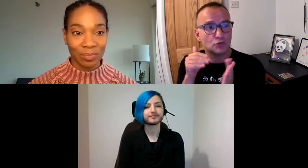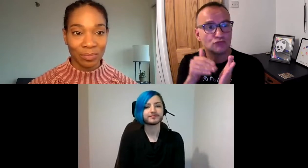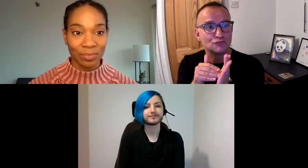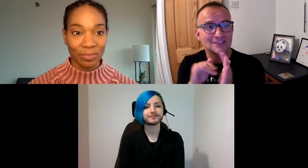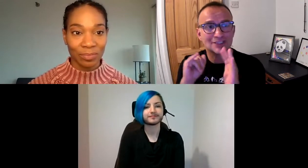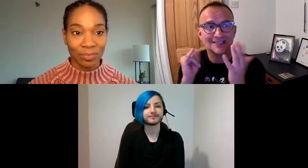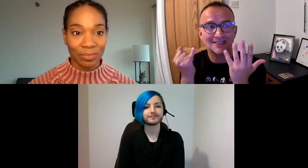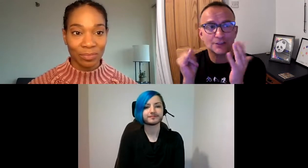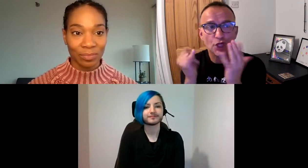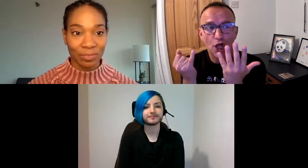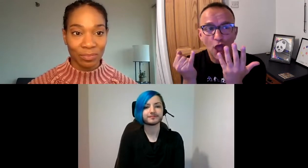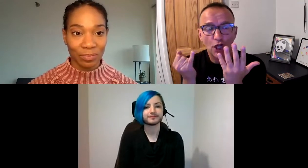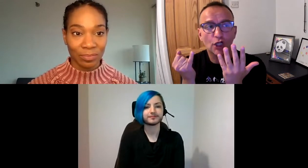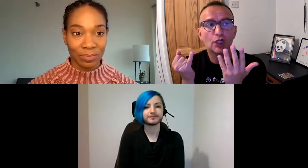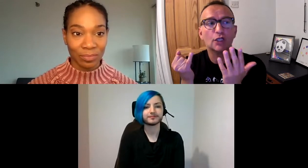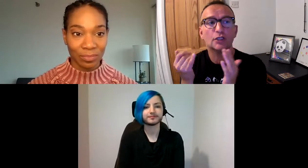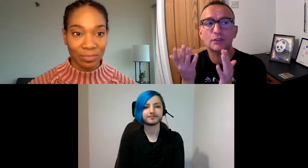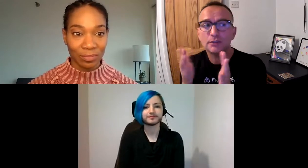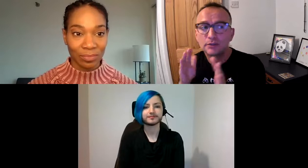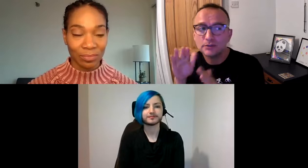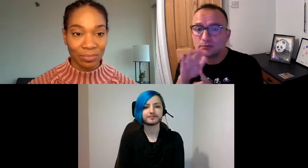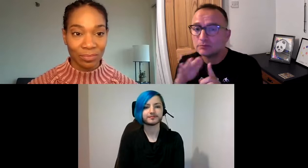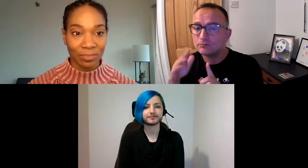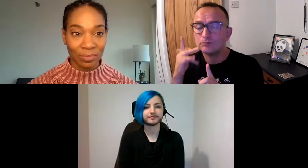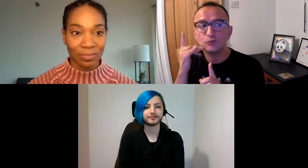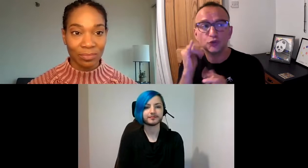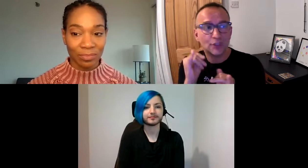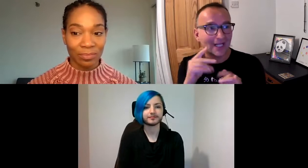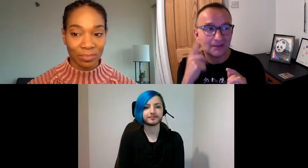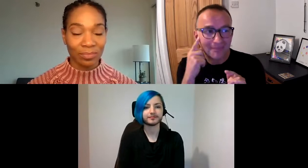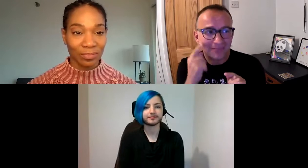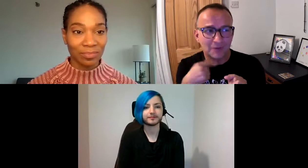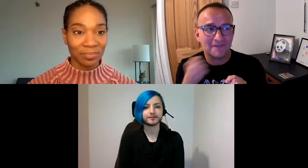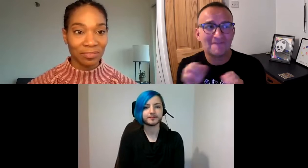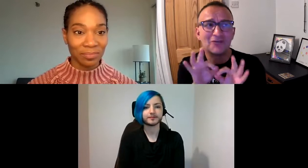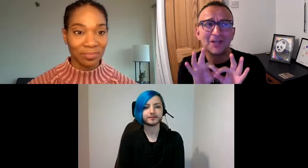quiet audience I have to say this evening which is fine Chloe but I am slightly surprised.